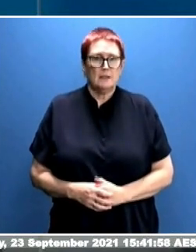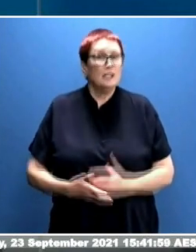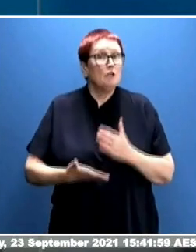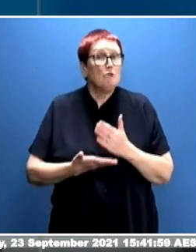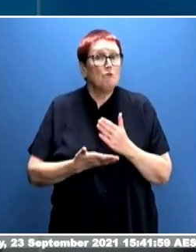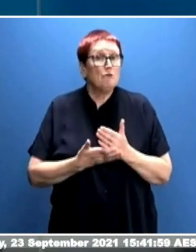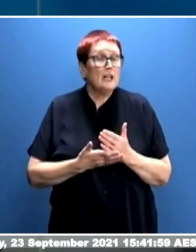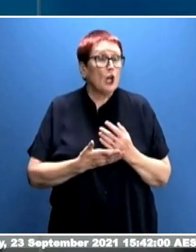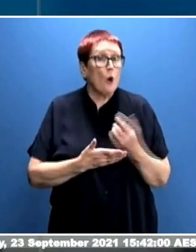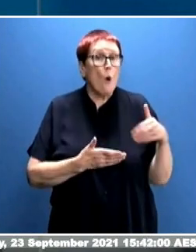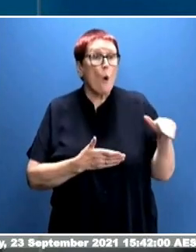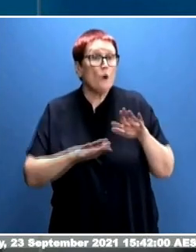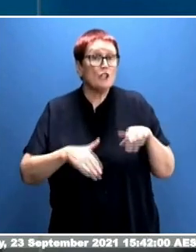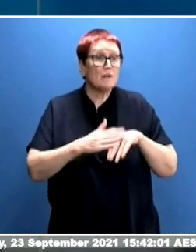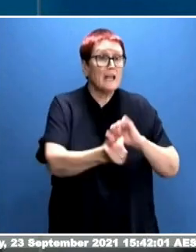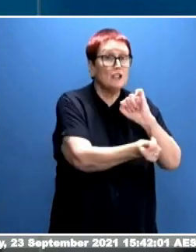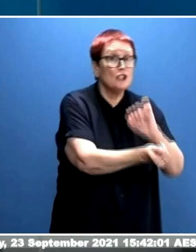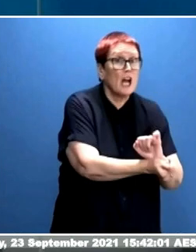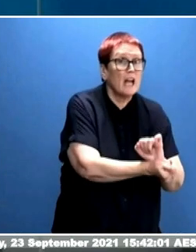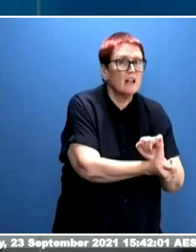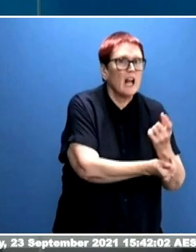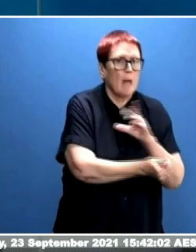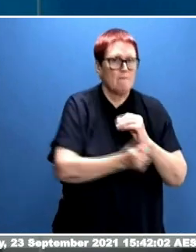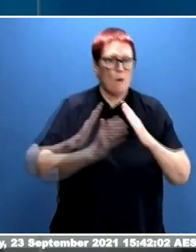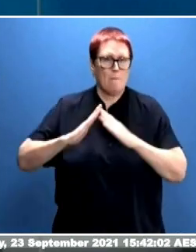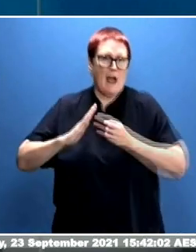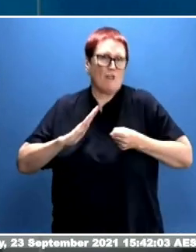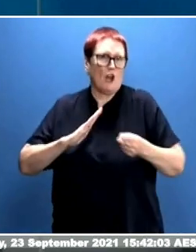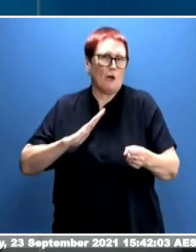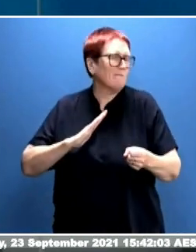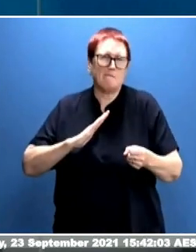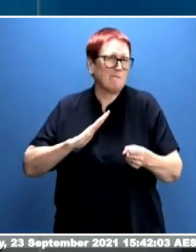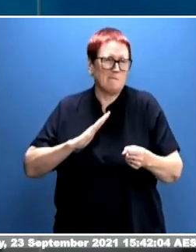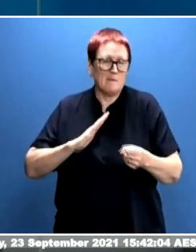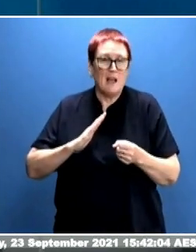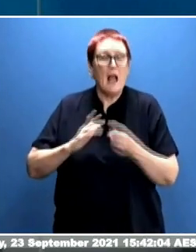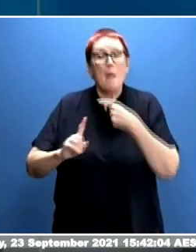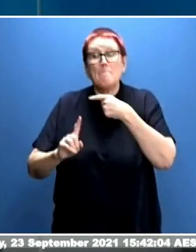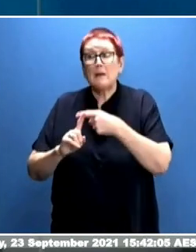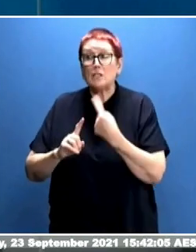from out-of-home care and all out-of-home care have a trajectory to detention is just not the case.